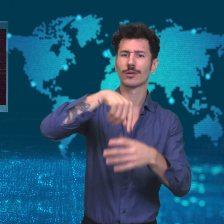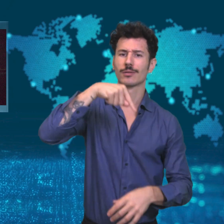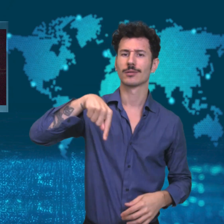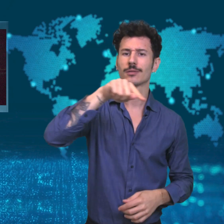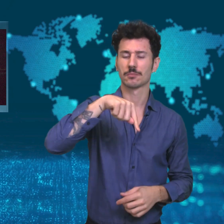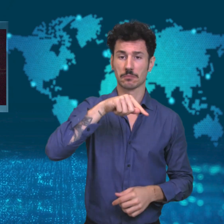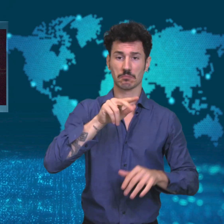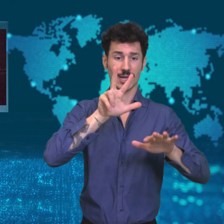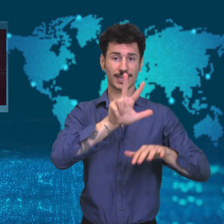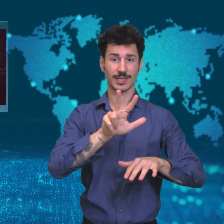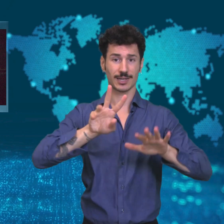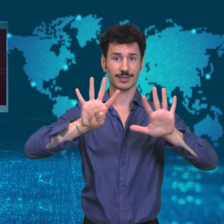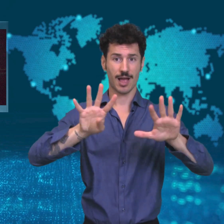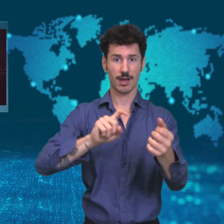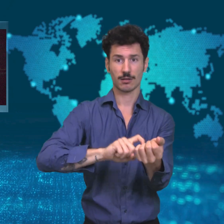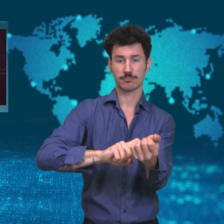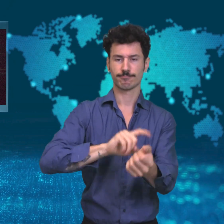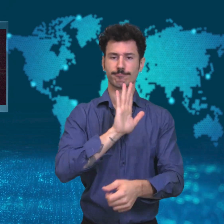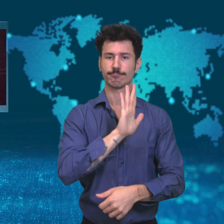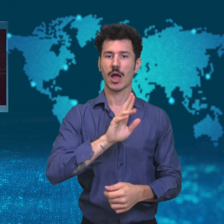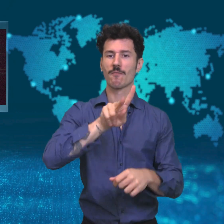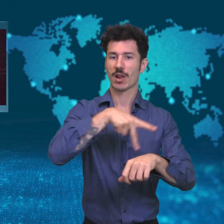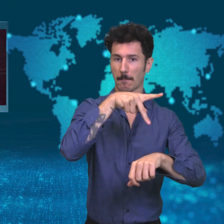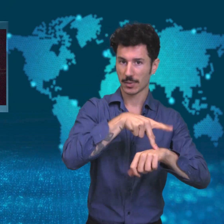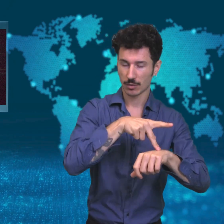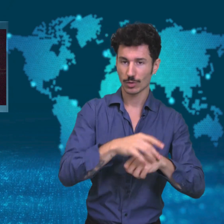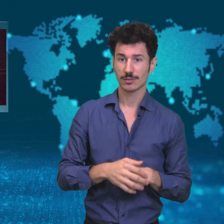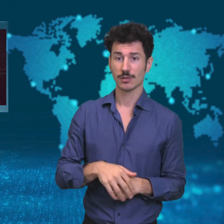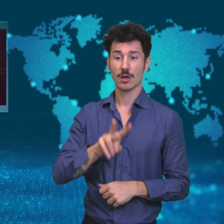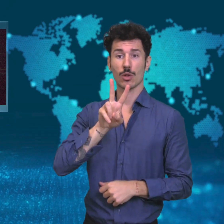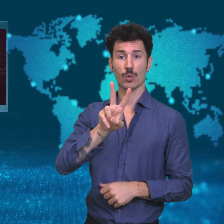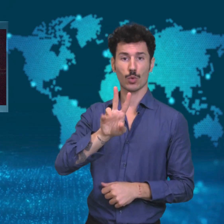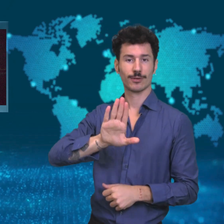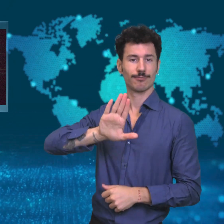The ship is owned by the United Arab Emirates